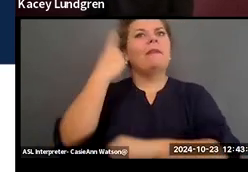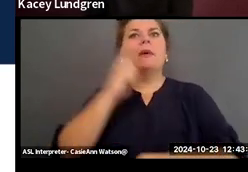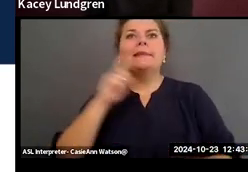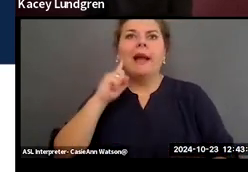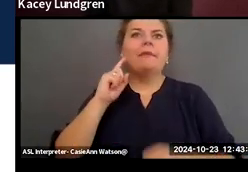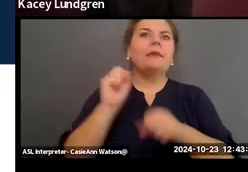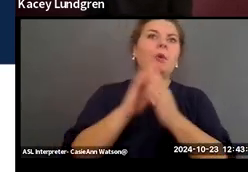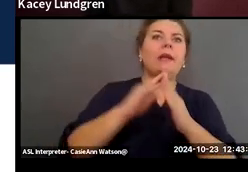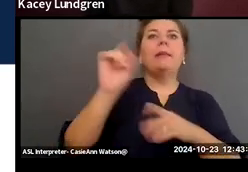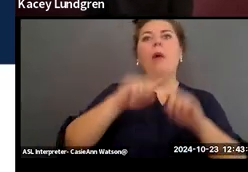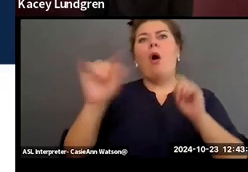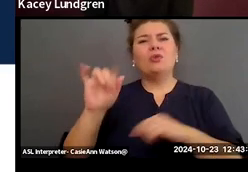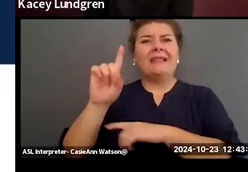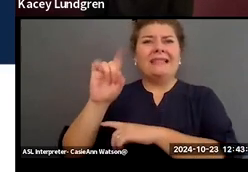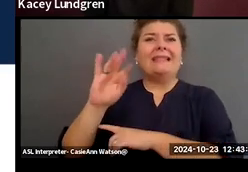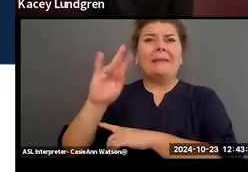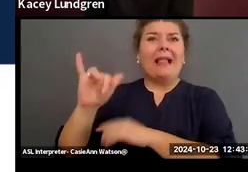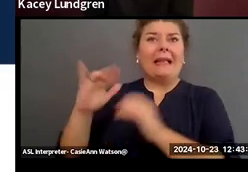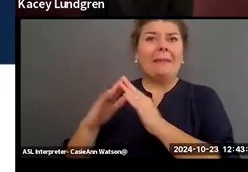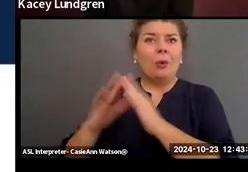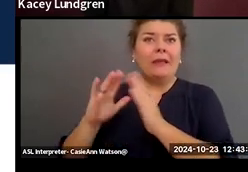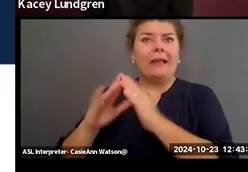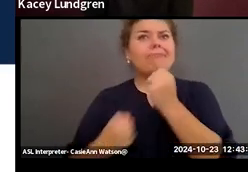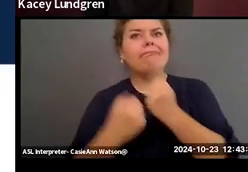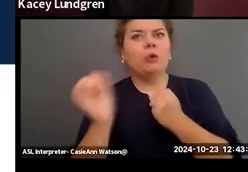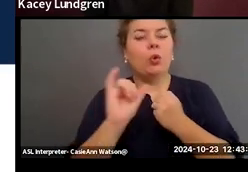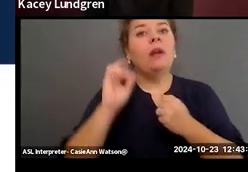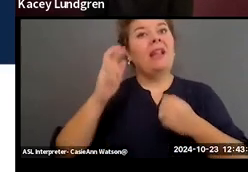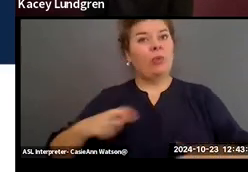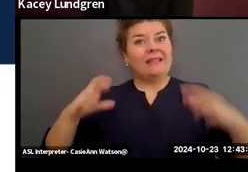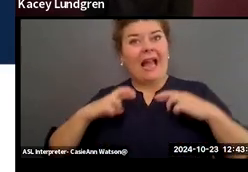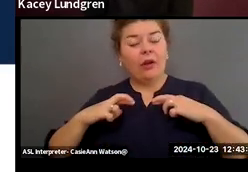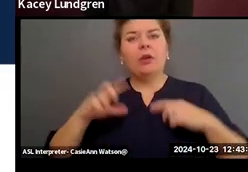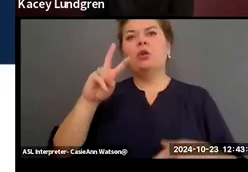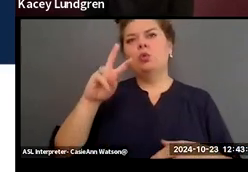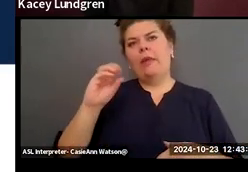but the disability community at large. He retired in 2006.